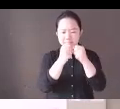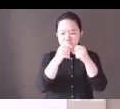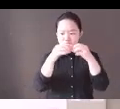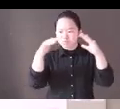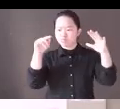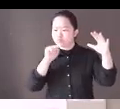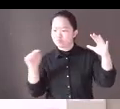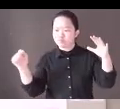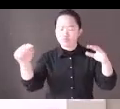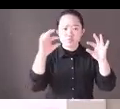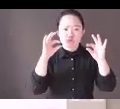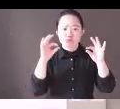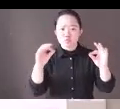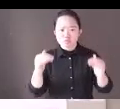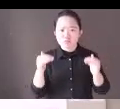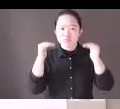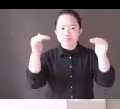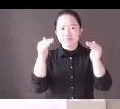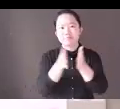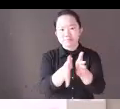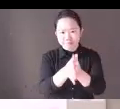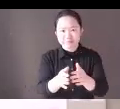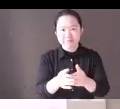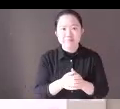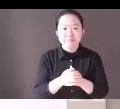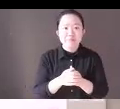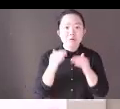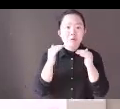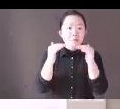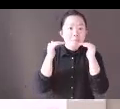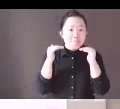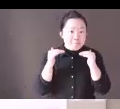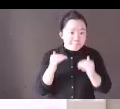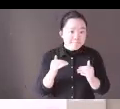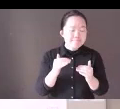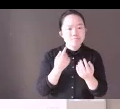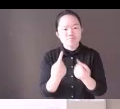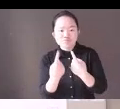around the corner when it comes to accessibility and we will wrap up with the update of what is